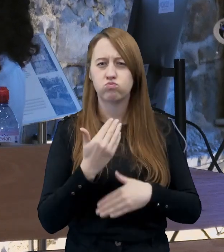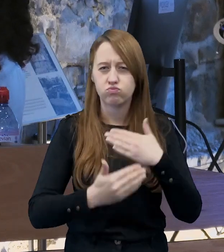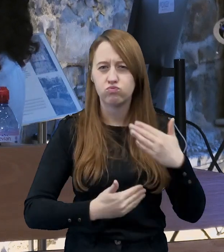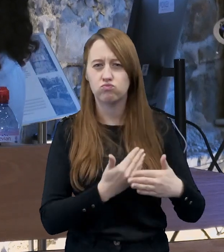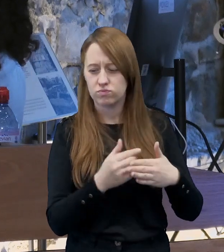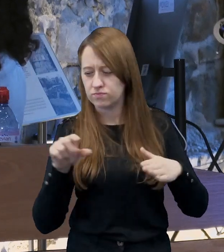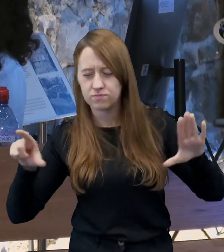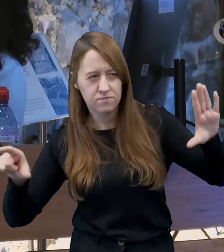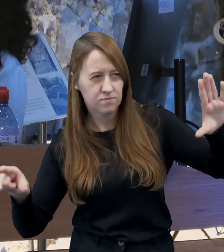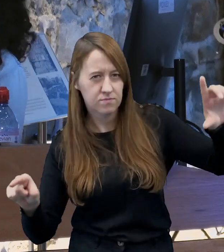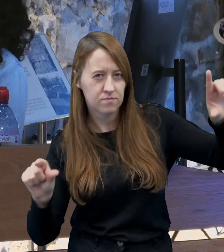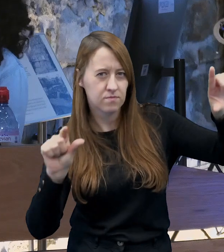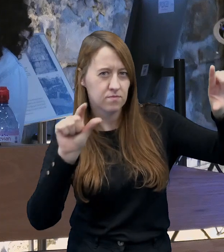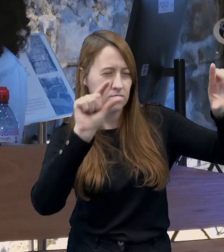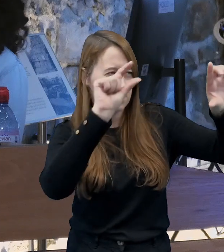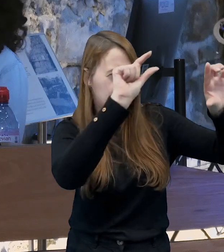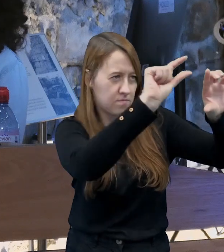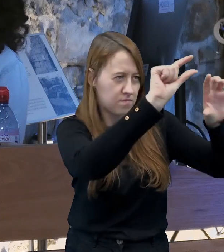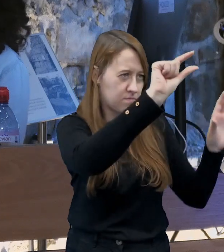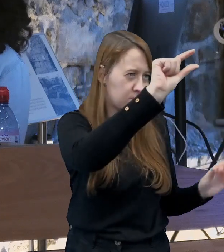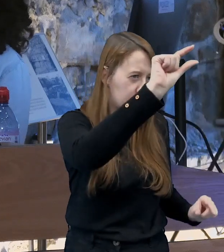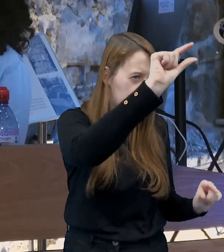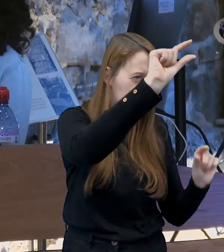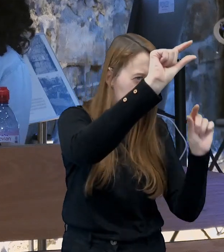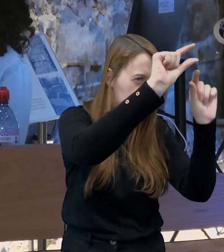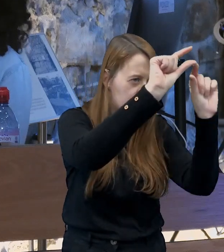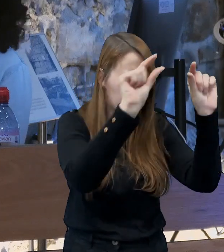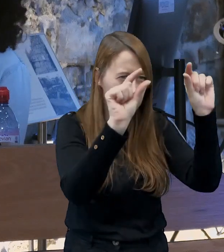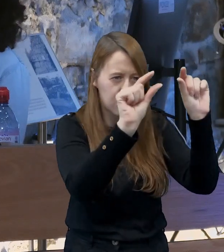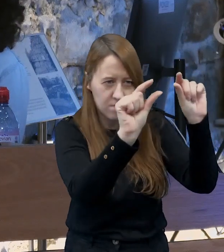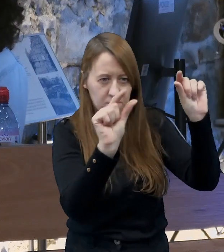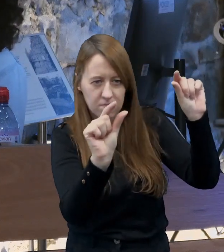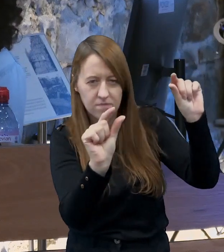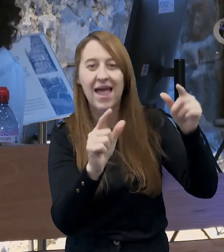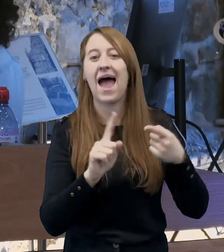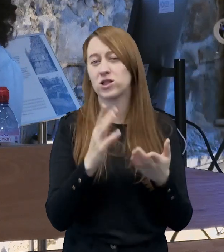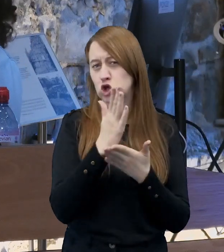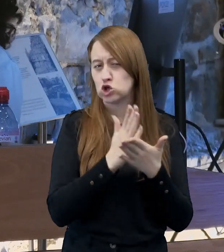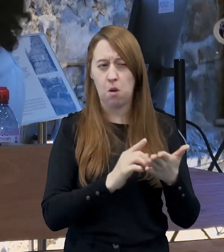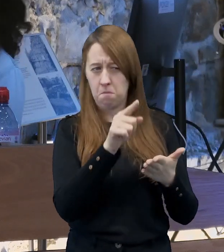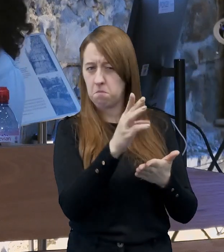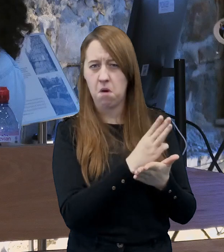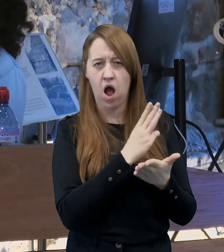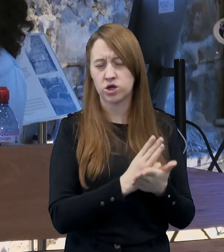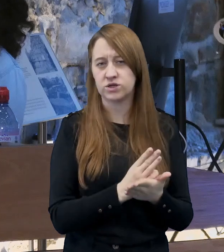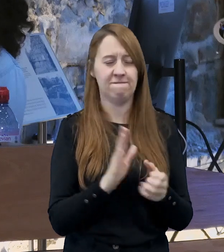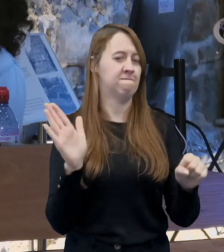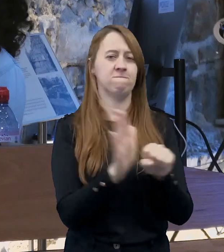and then the areas which had been 100% lost I had to fill with plaster and I added new plaster in to support the